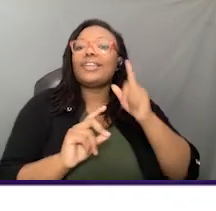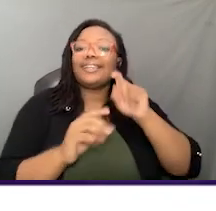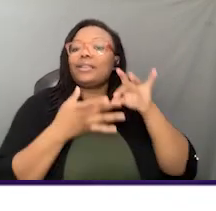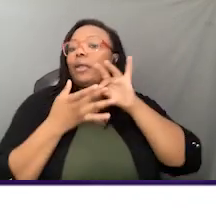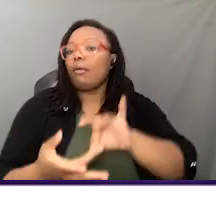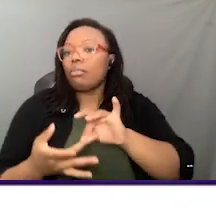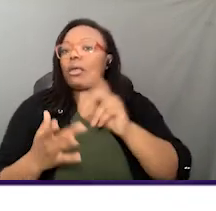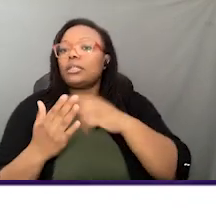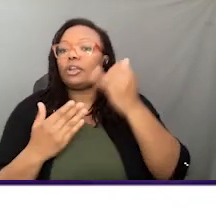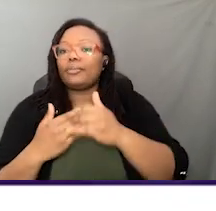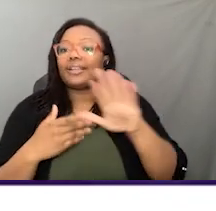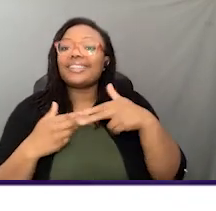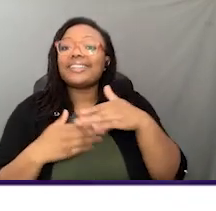Next slide.